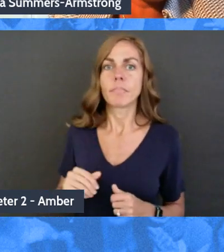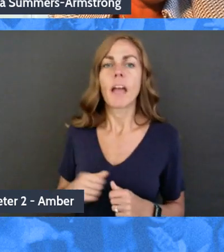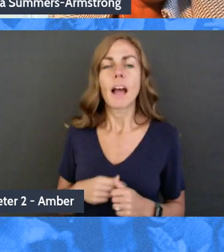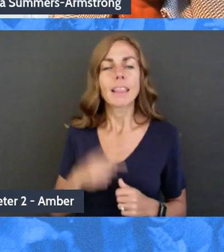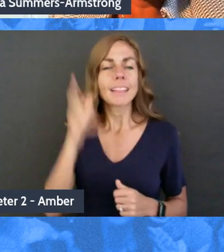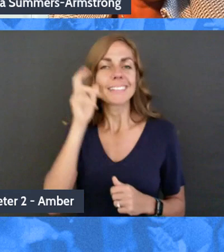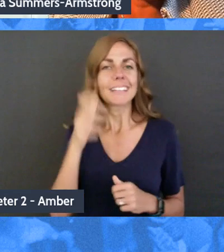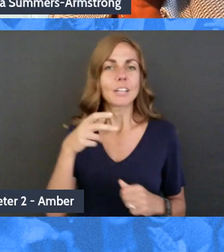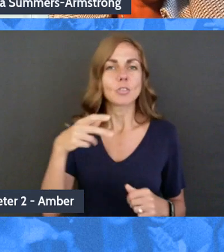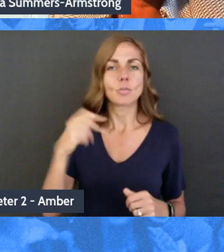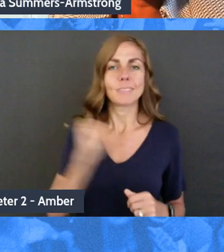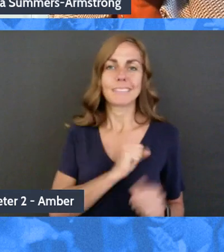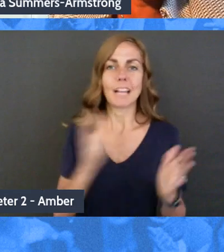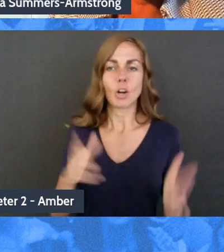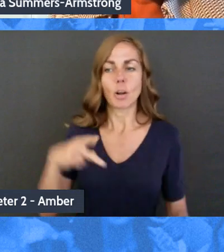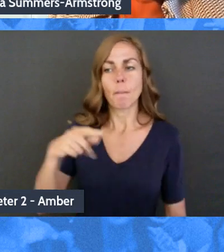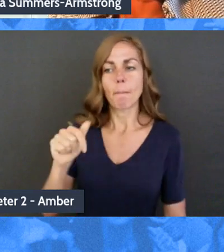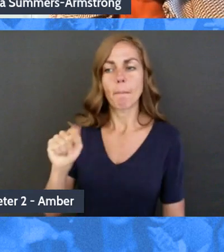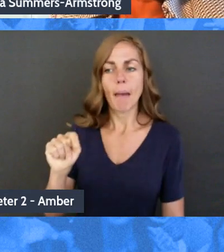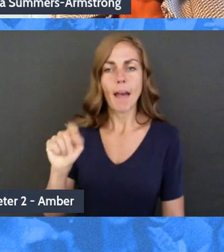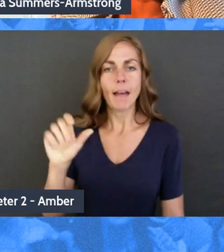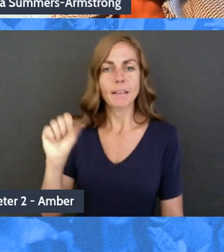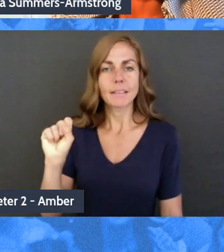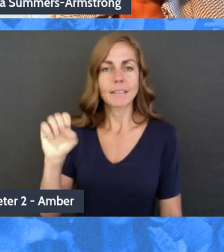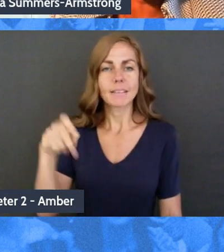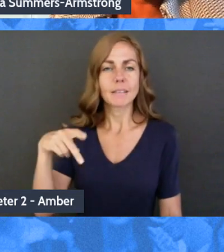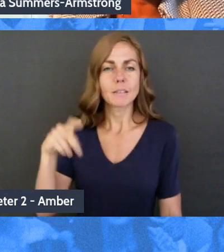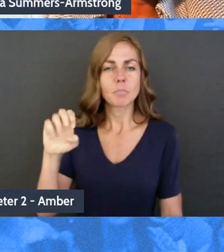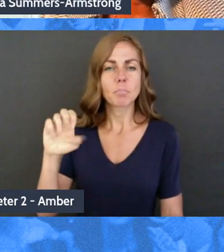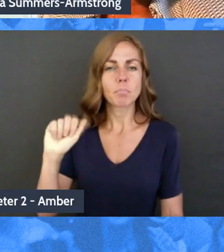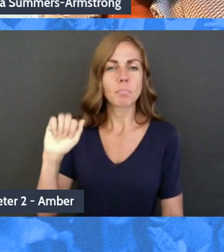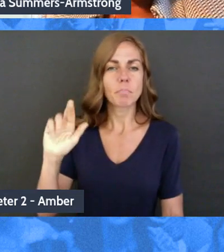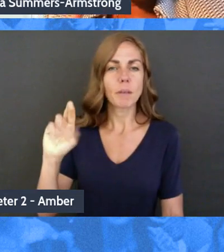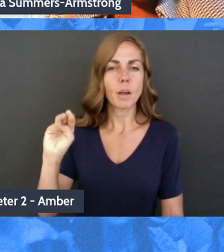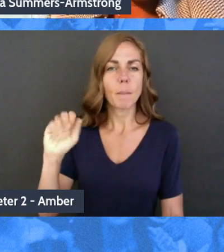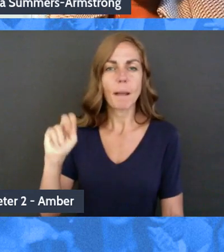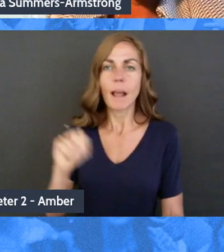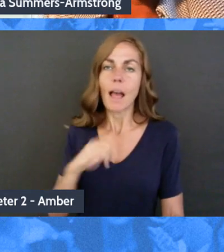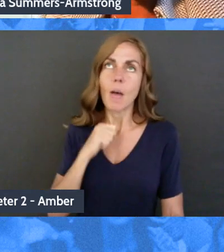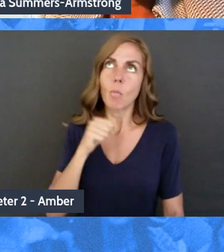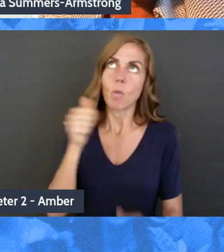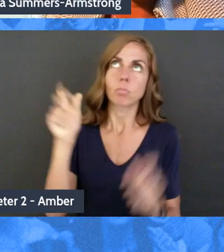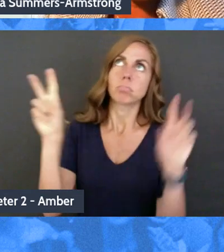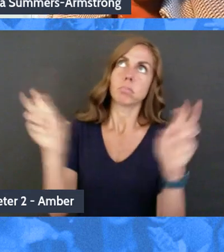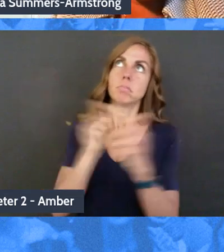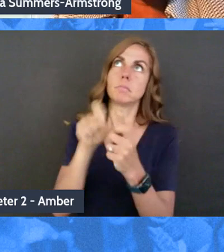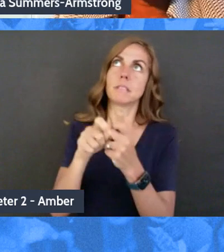and I'm not gonna get the words exactly right. But this is kind of what she said.